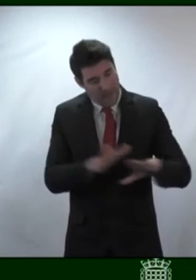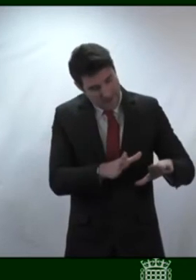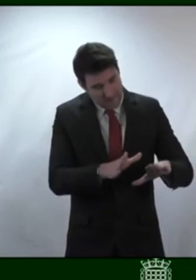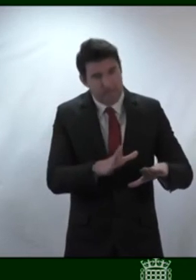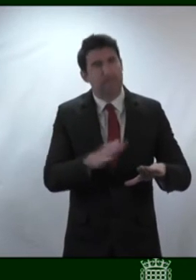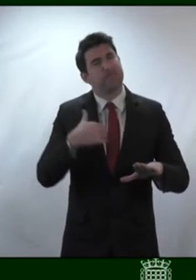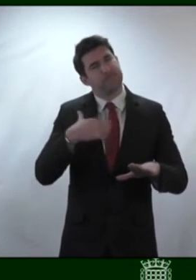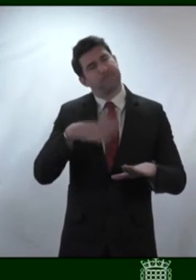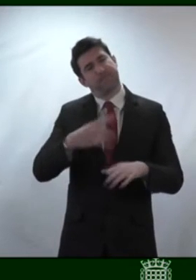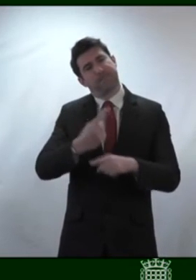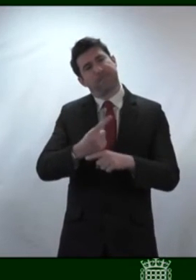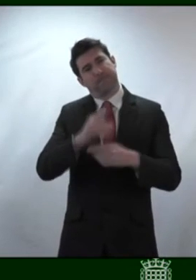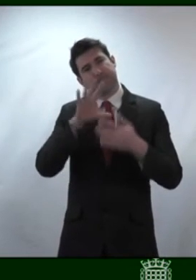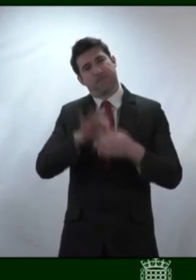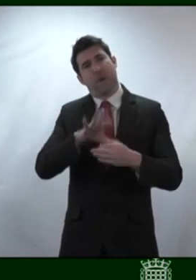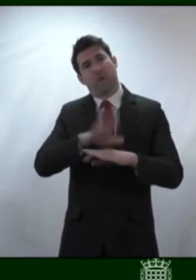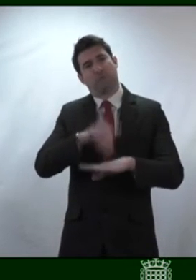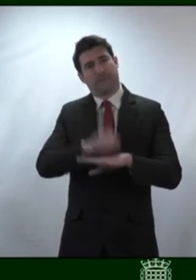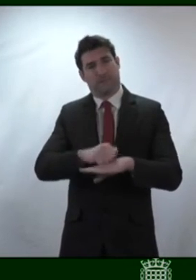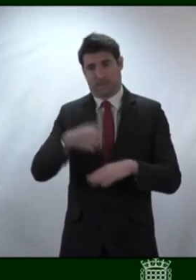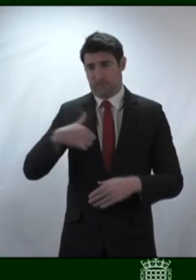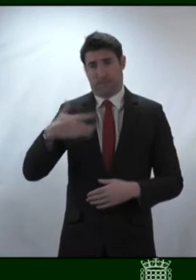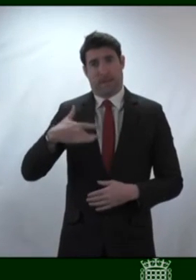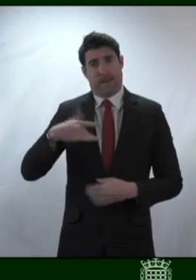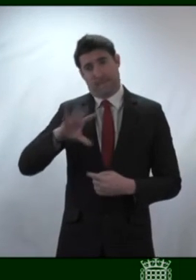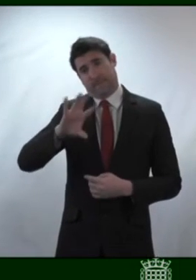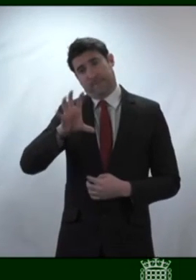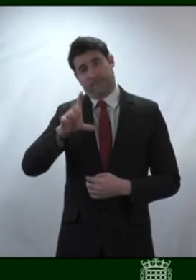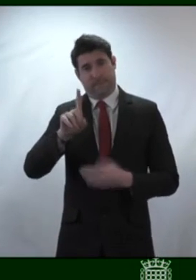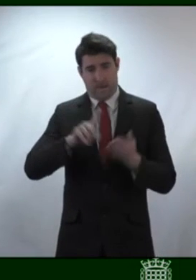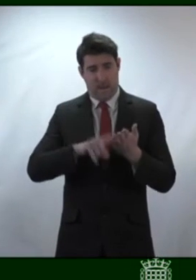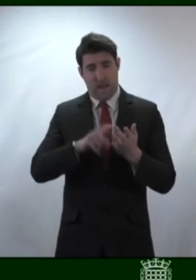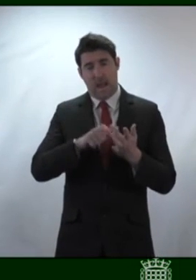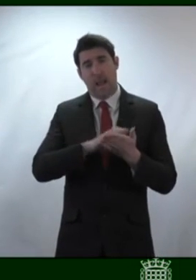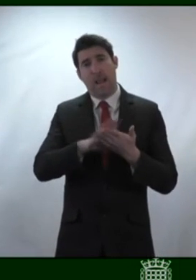my constituents in Lichfield and Burntwood and those in the rest of the country